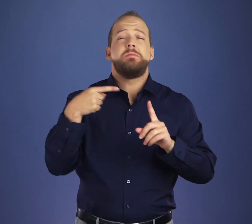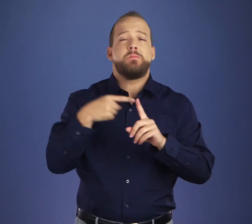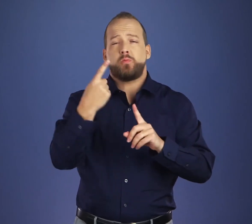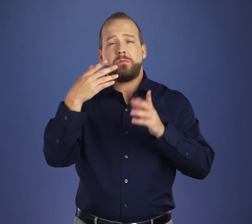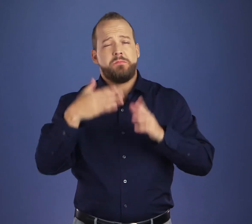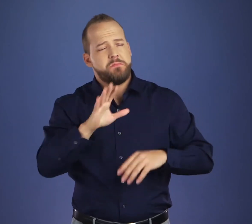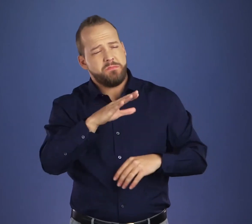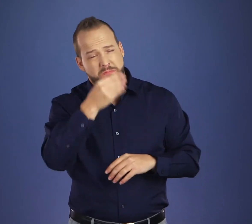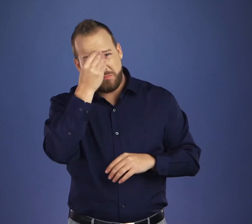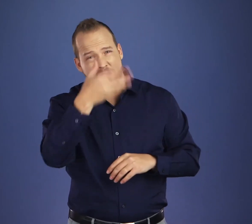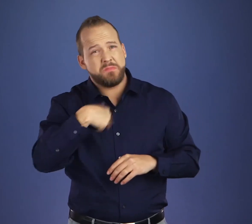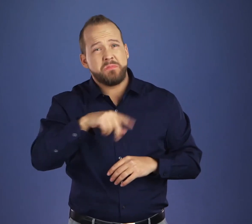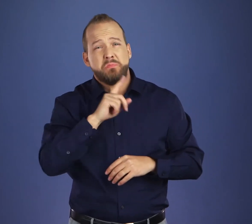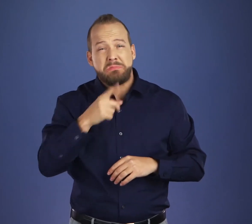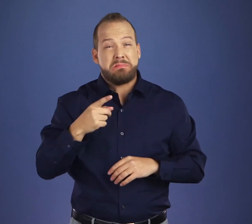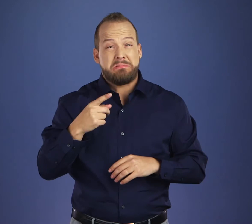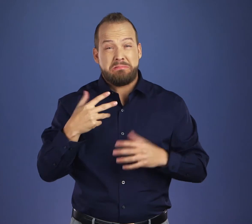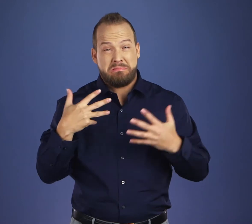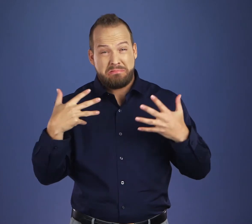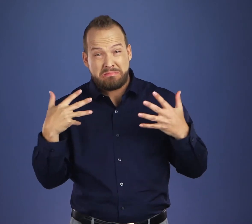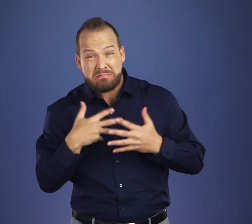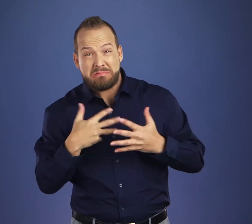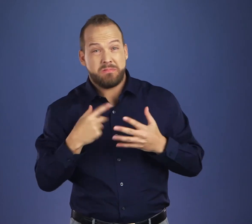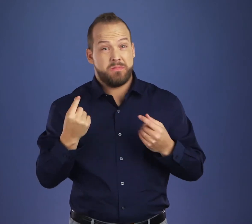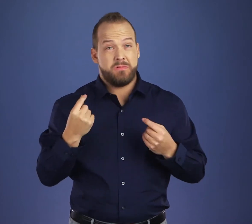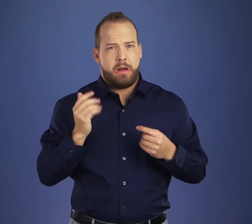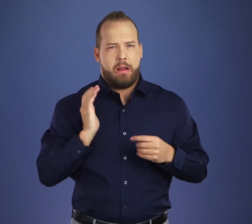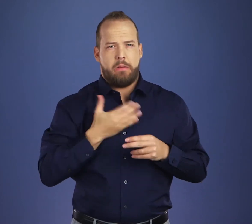Then one of the three spoke in a very different voice.